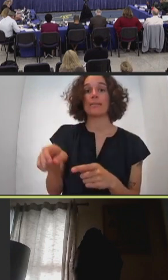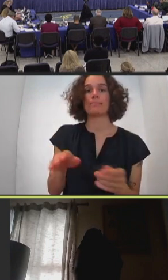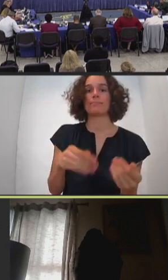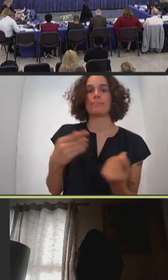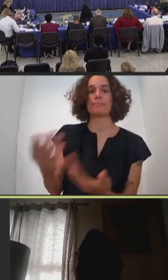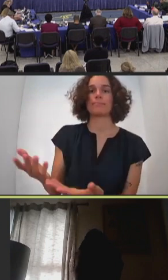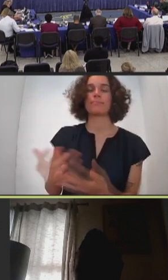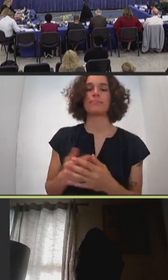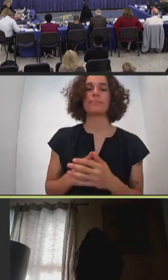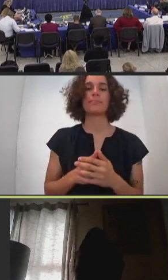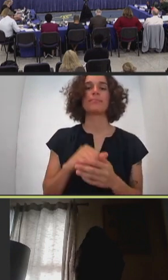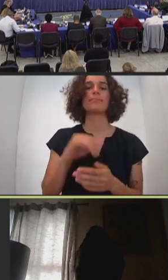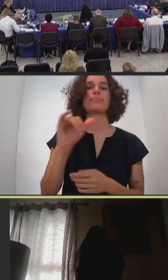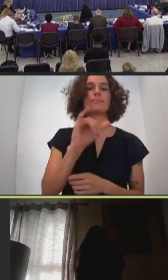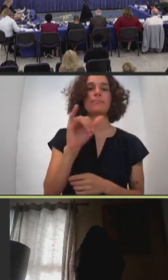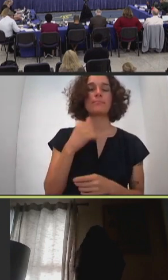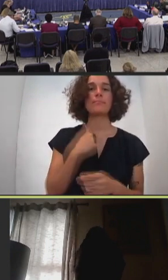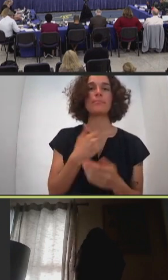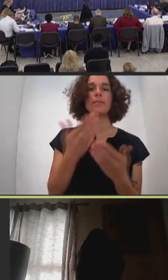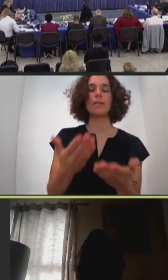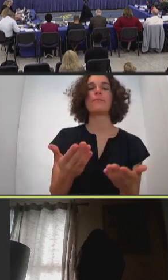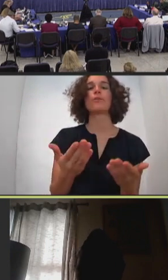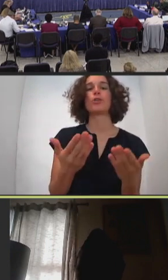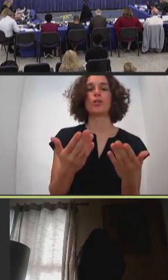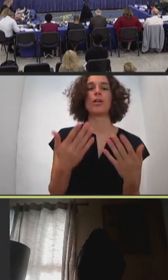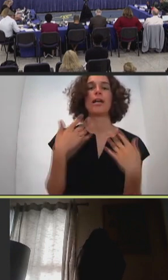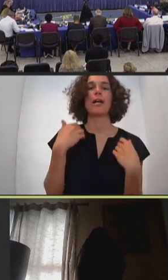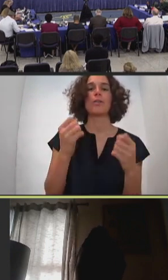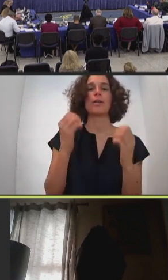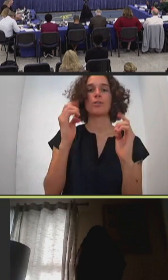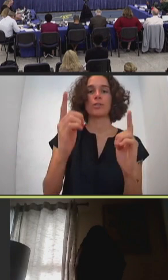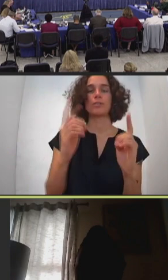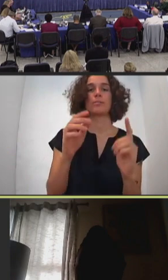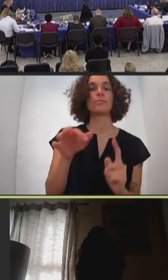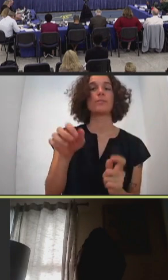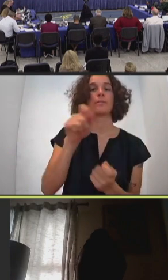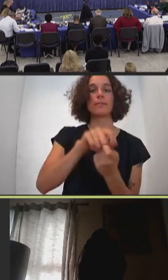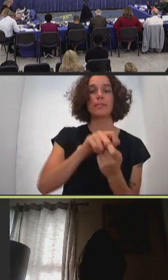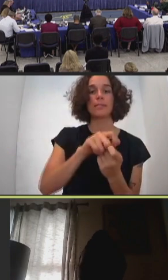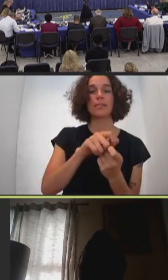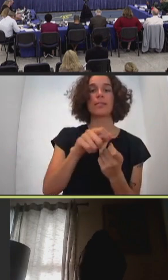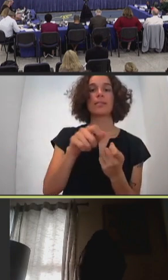we also offer health education, and this is specifically where community health workers